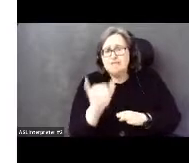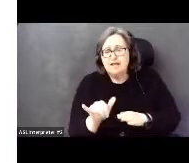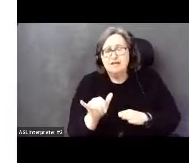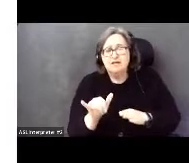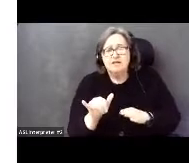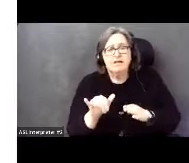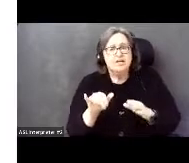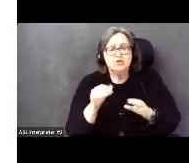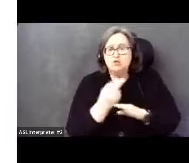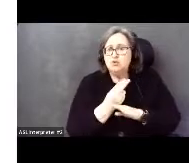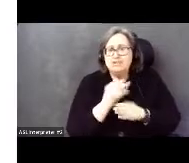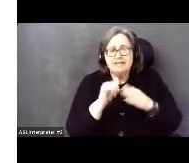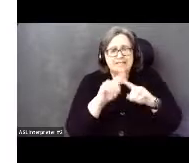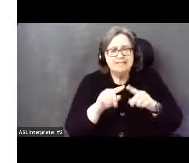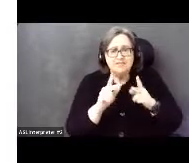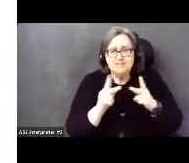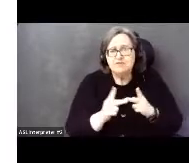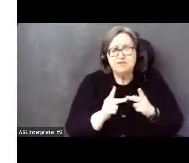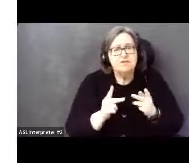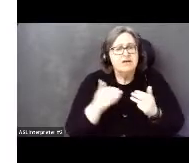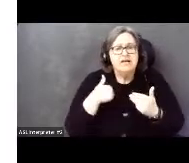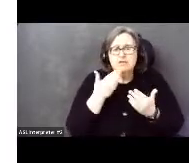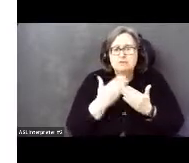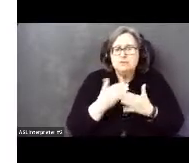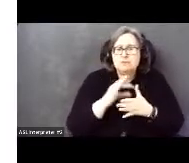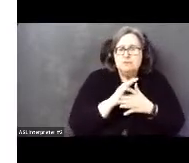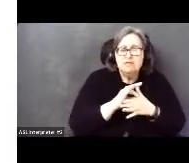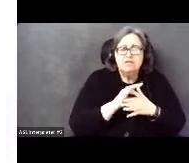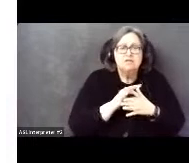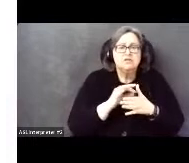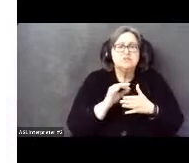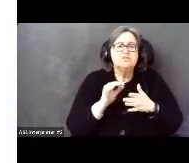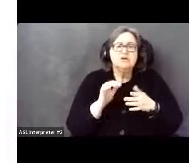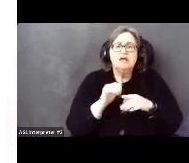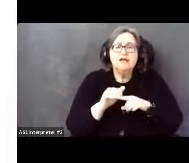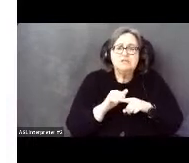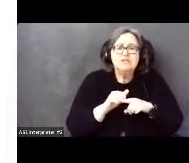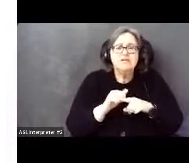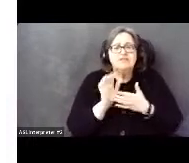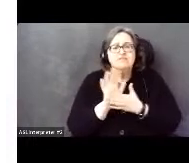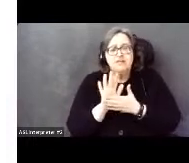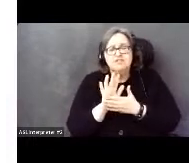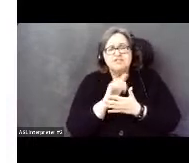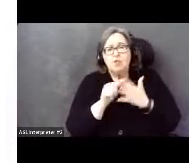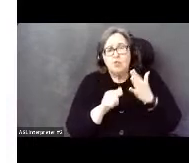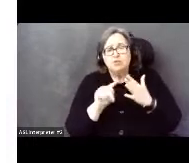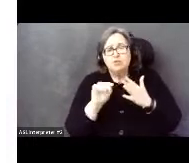sight. It is full of content and exercises and videos. Those are some of the kinds of tools that I would find if I were checking